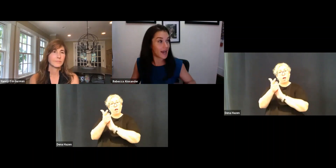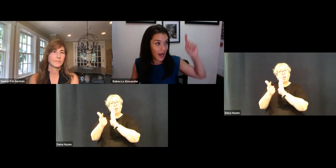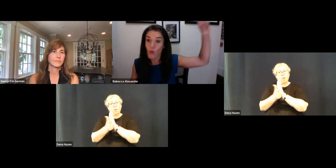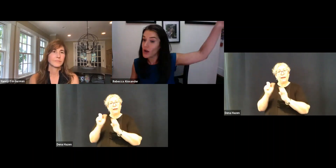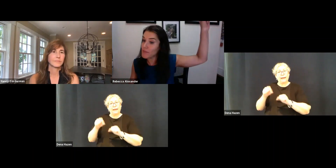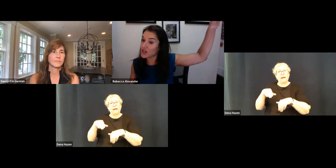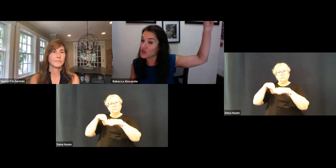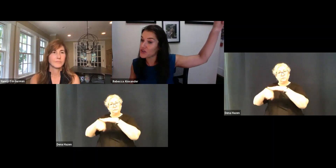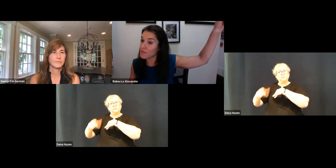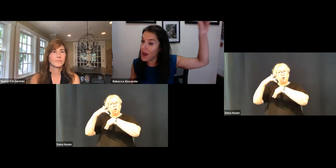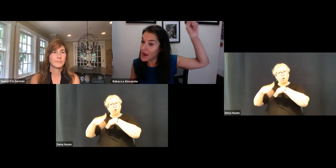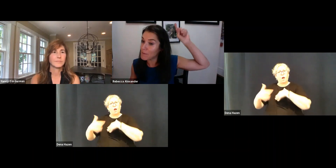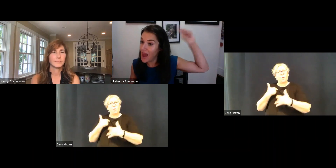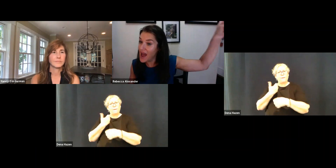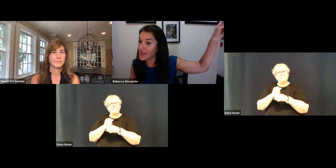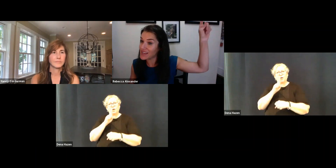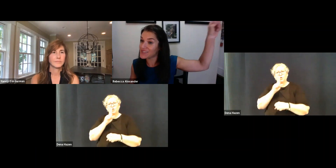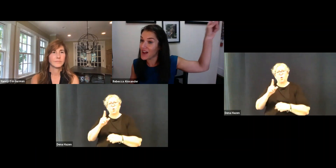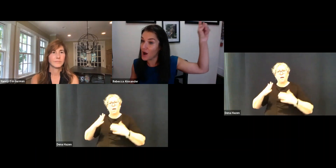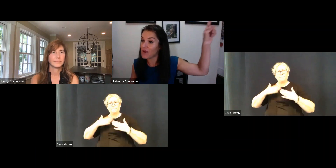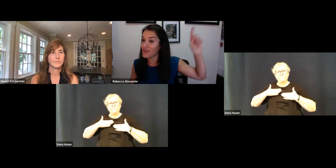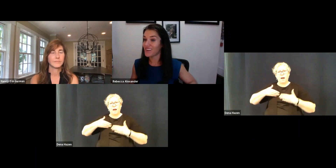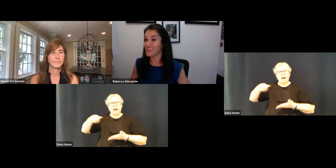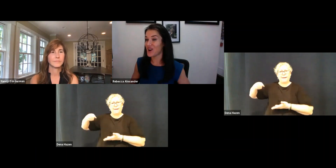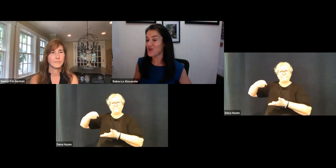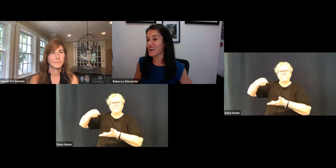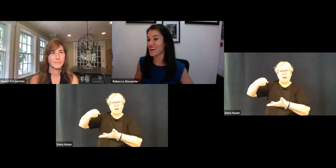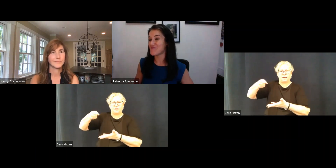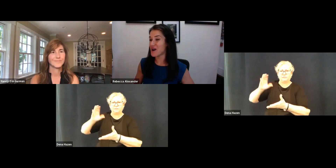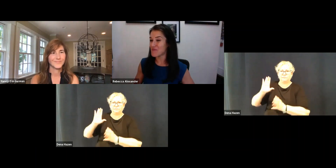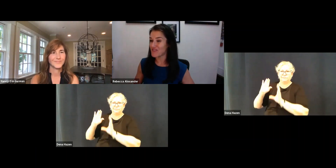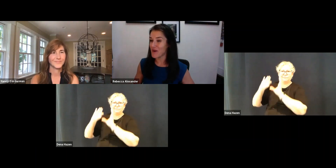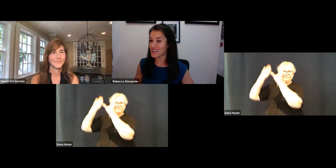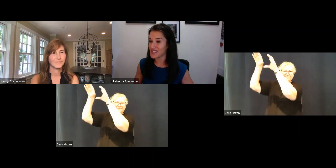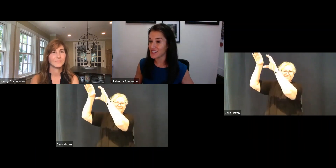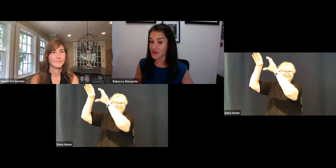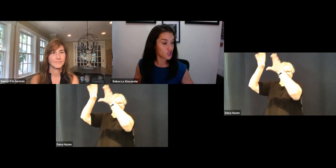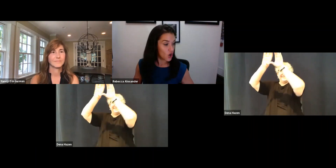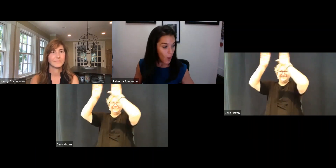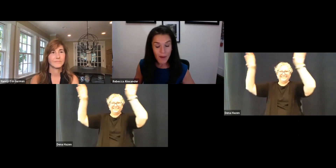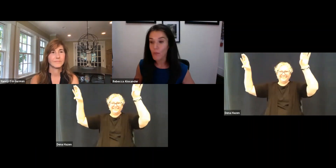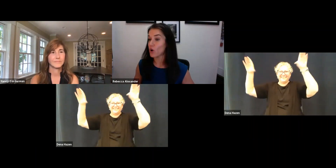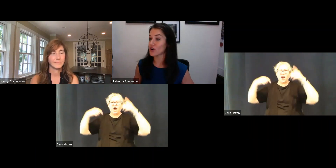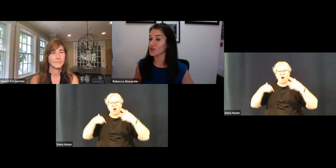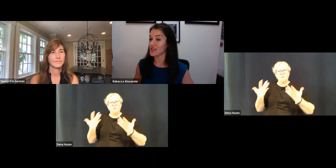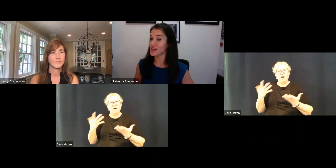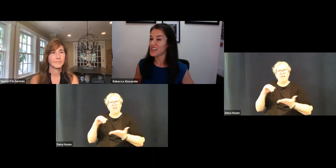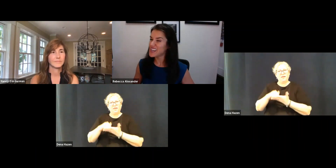and I want to make sure that my bag gets up above my seat. So I board early.